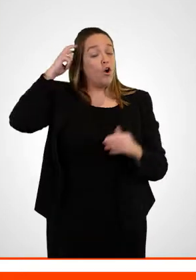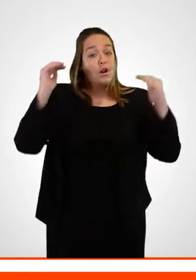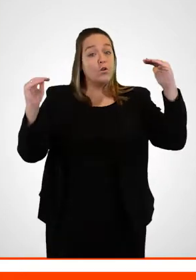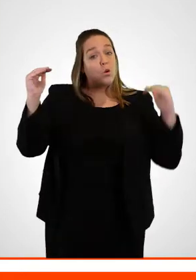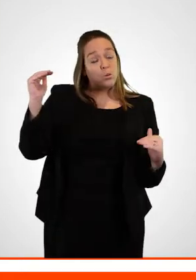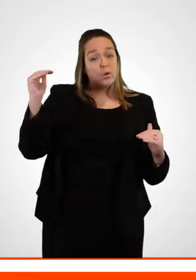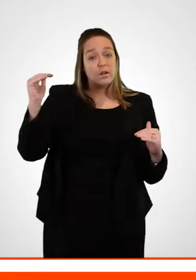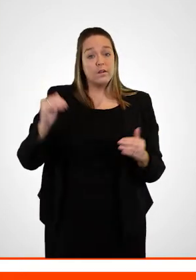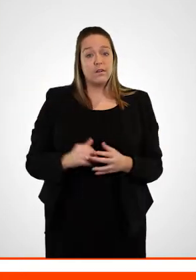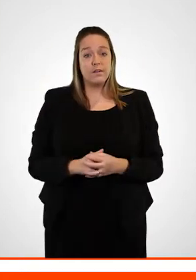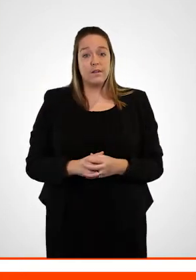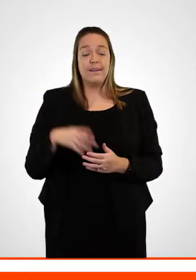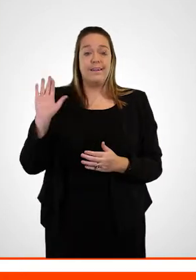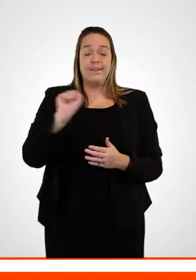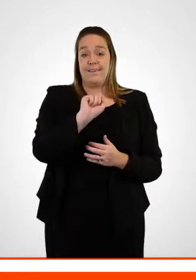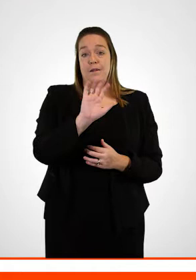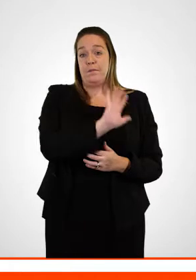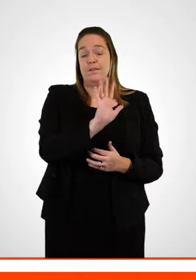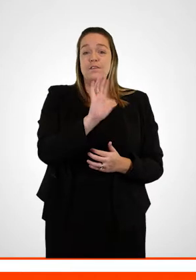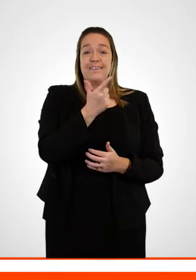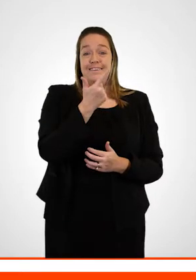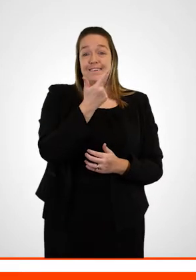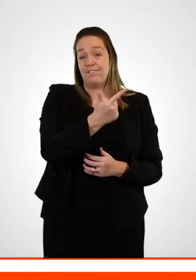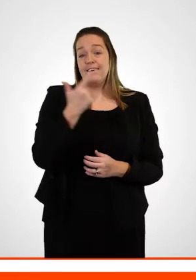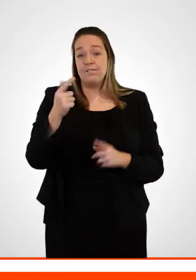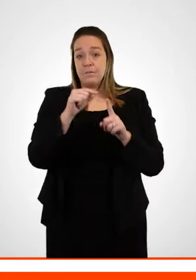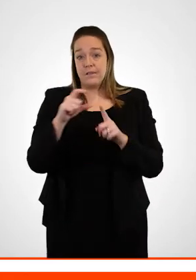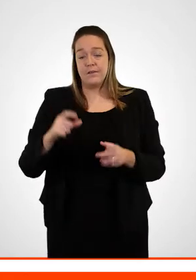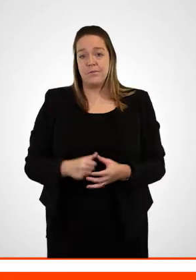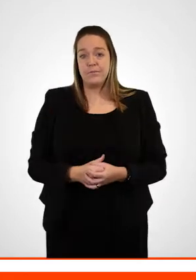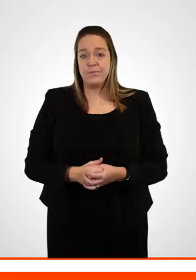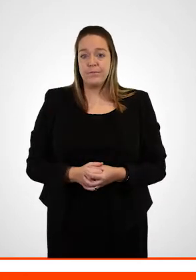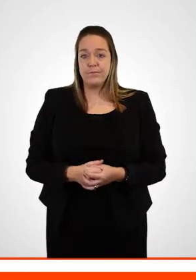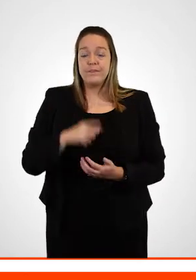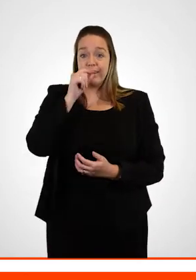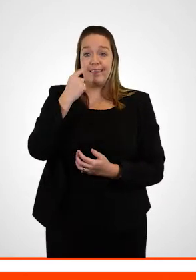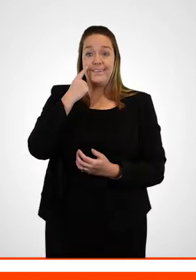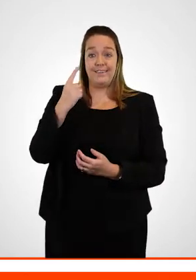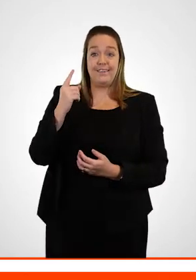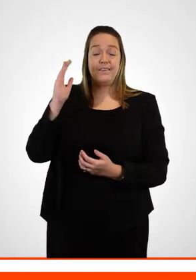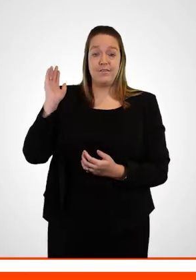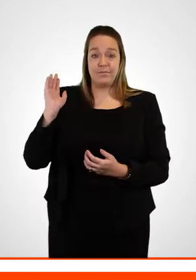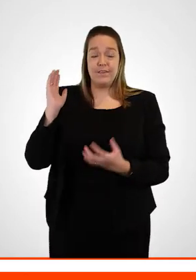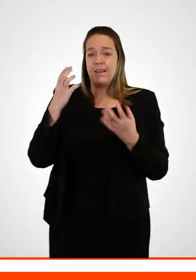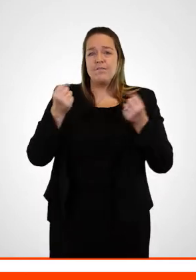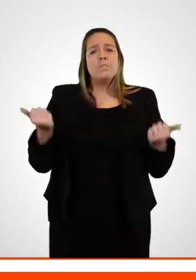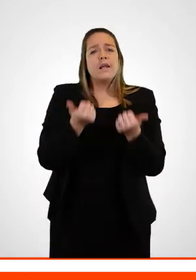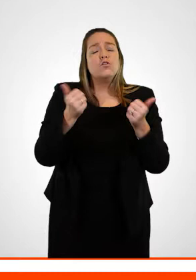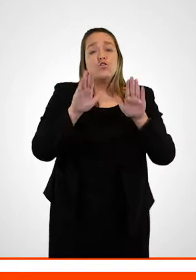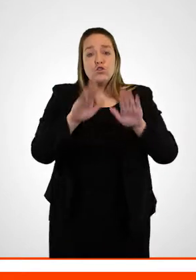they were significantly lower, at a mean of 77. And you can see that we had a number of children